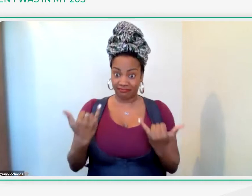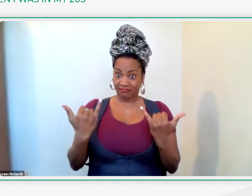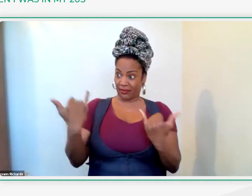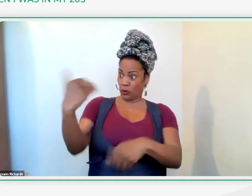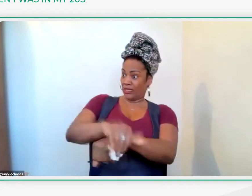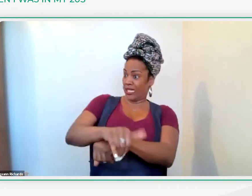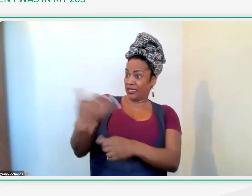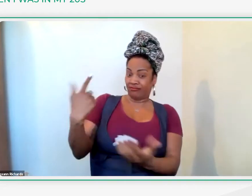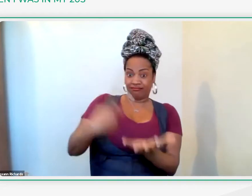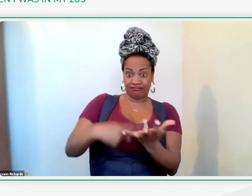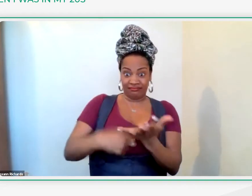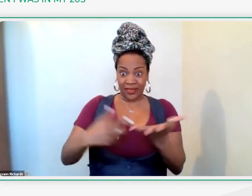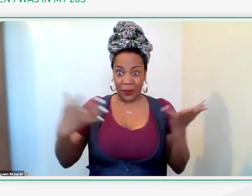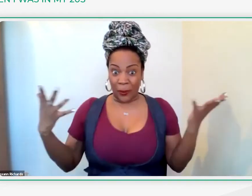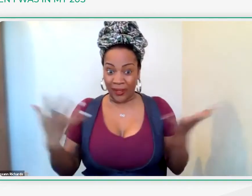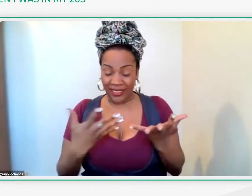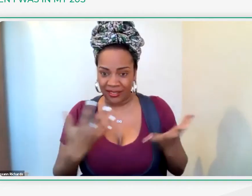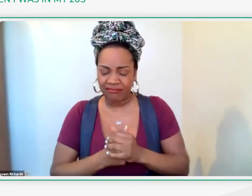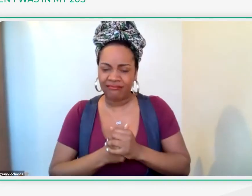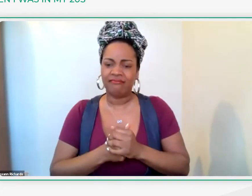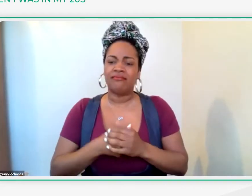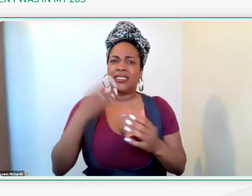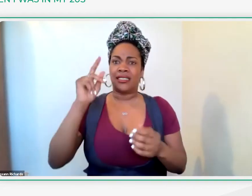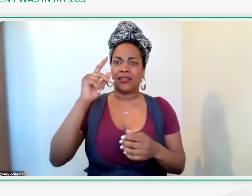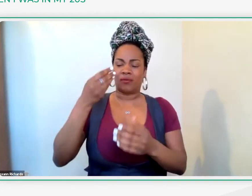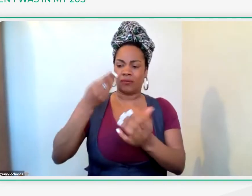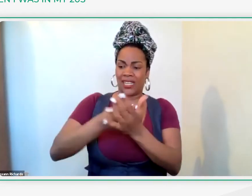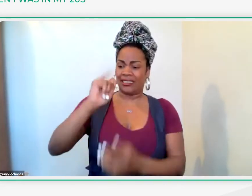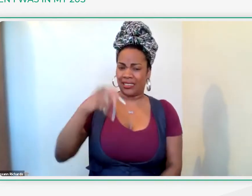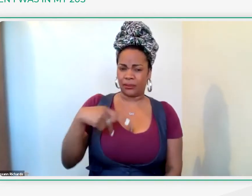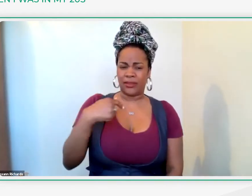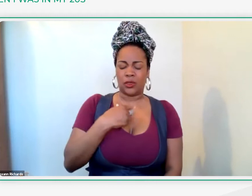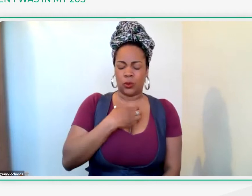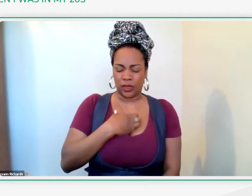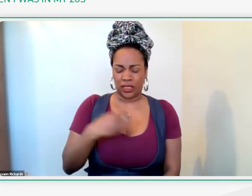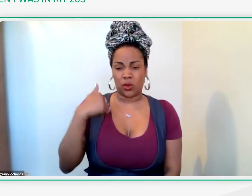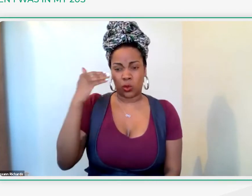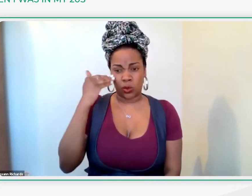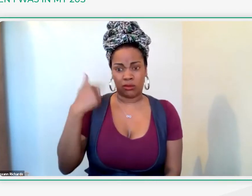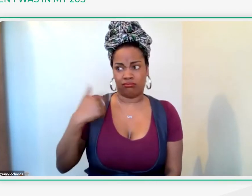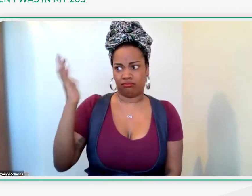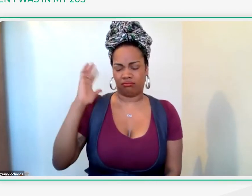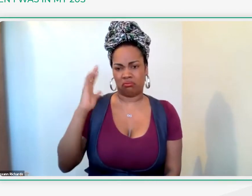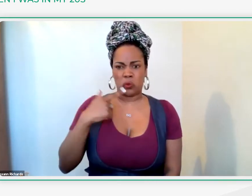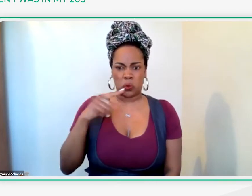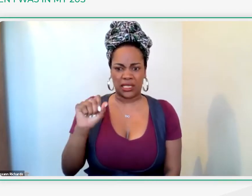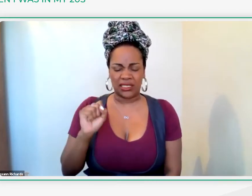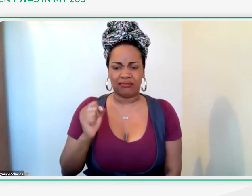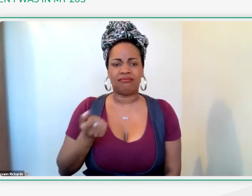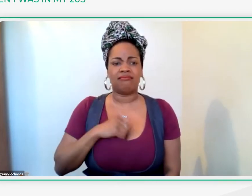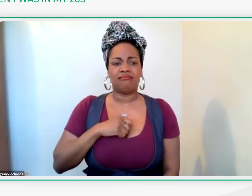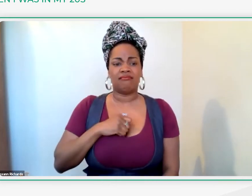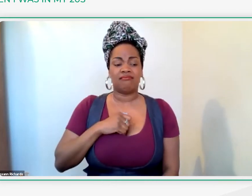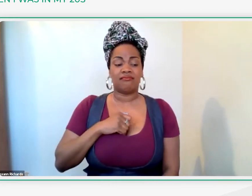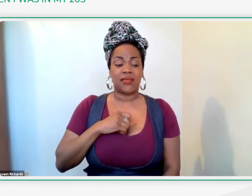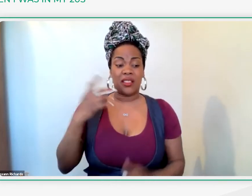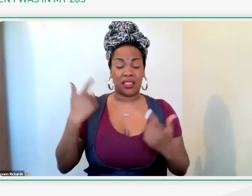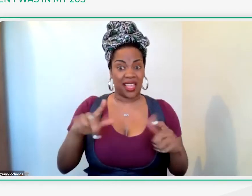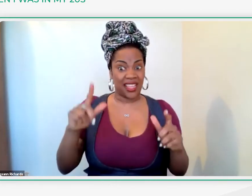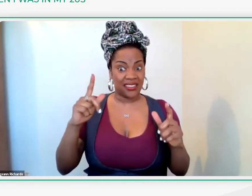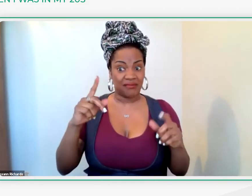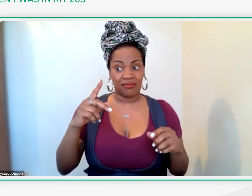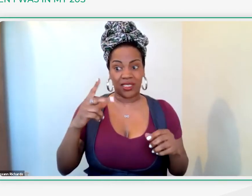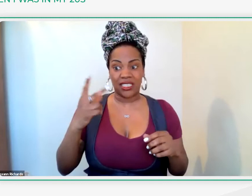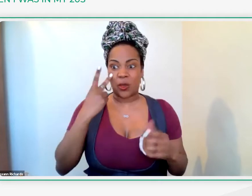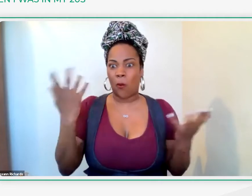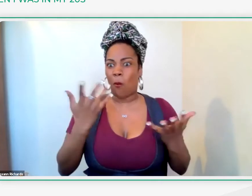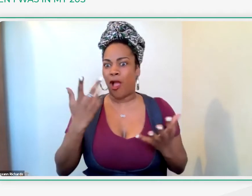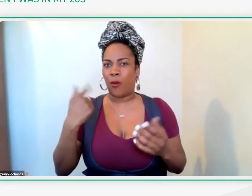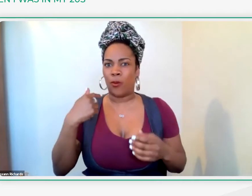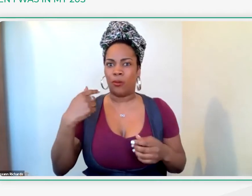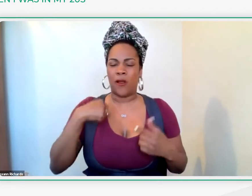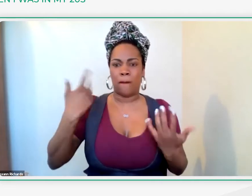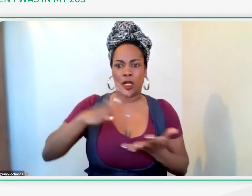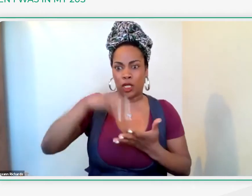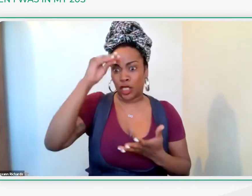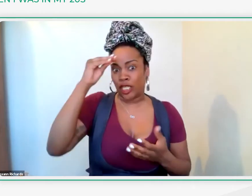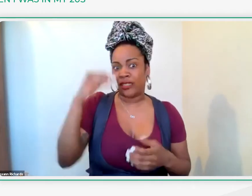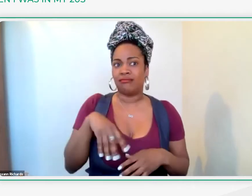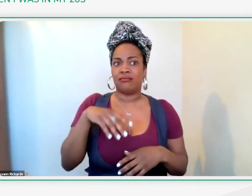Now, this evening: Financial Tips That I Wish I Knew Earlier.